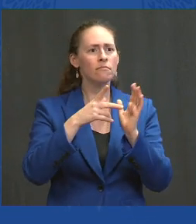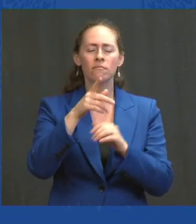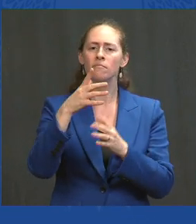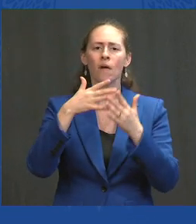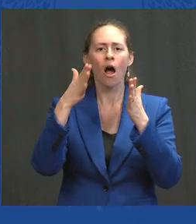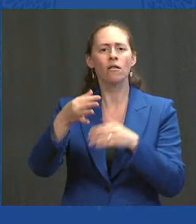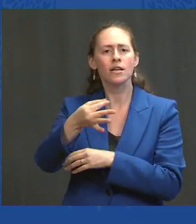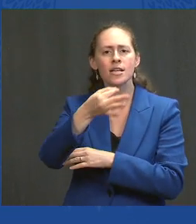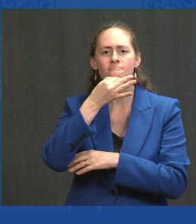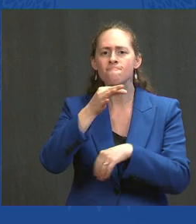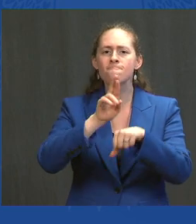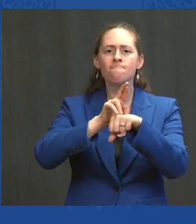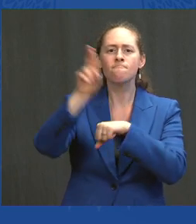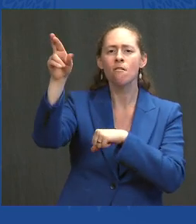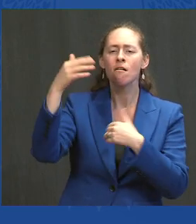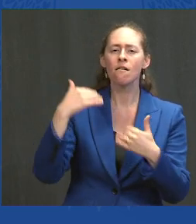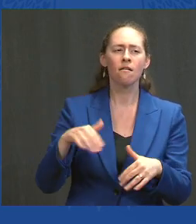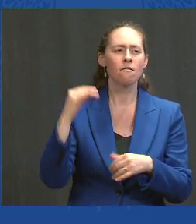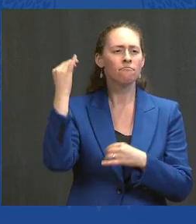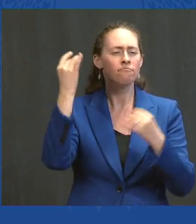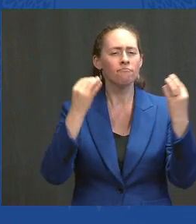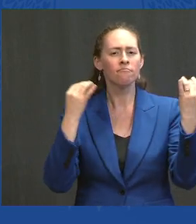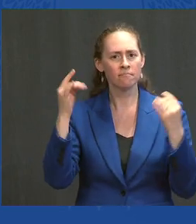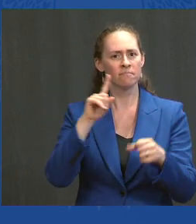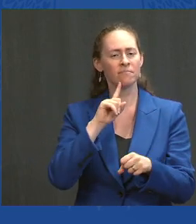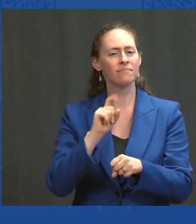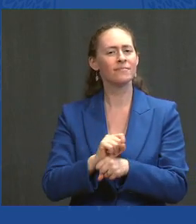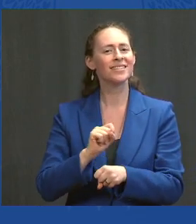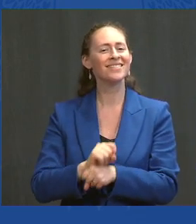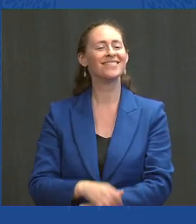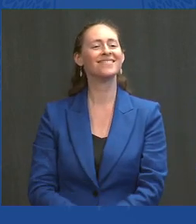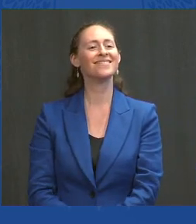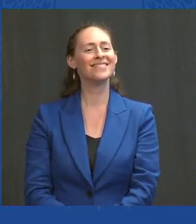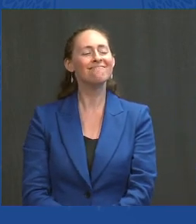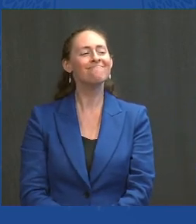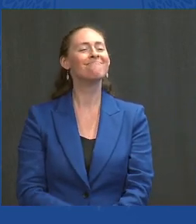Well -- and we see it each and every single day.